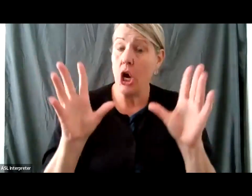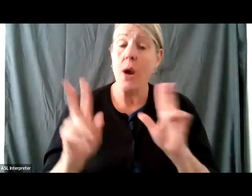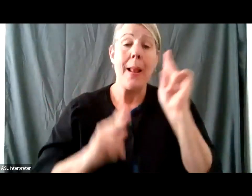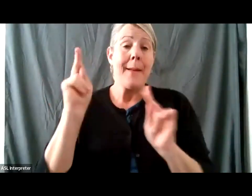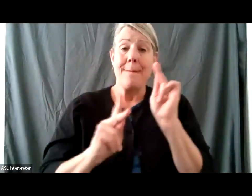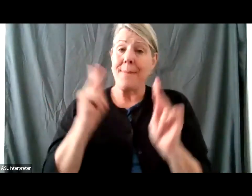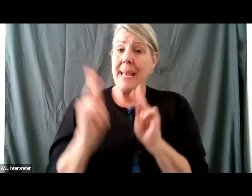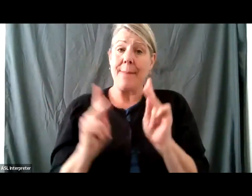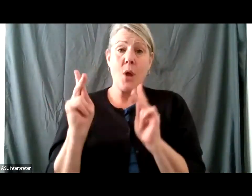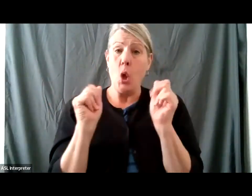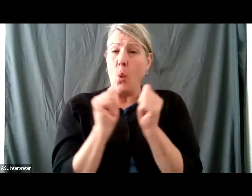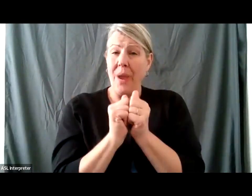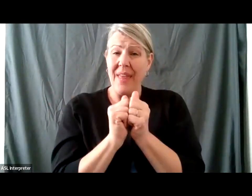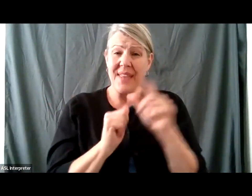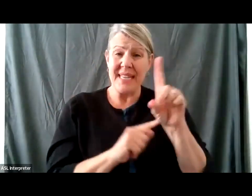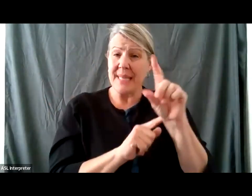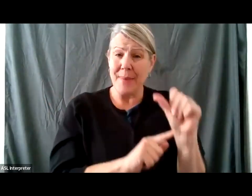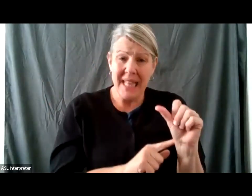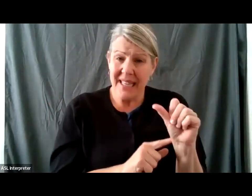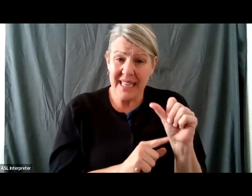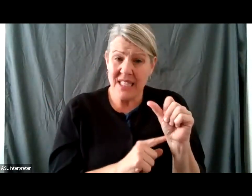until the harm of segregation results in institutionalization.